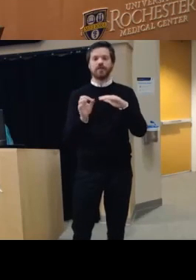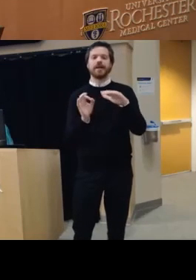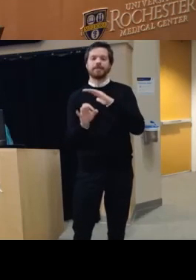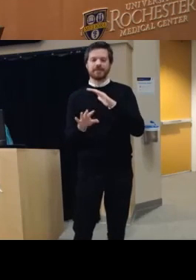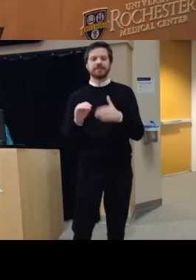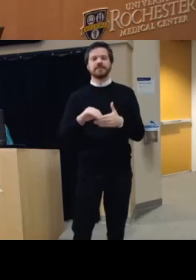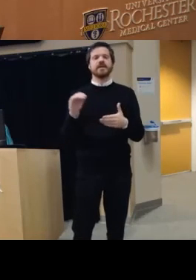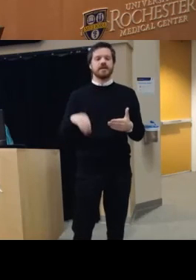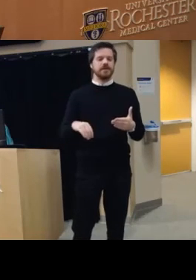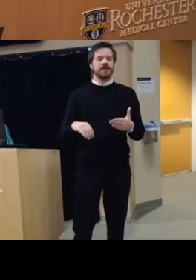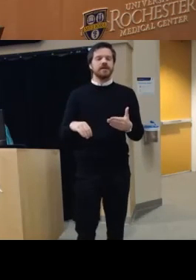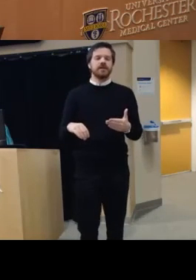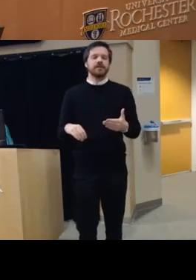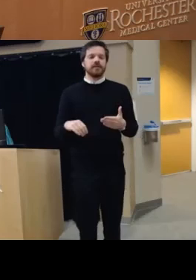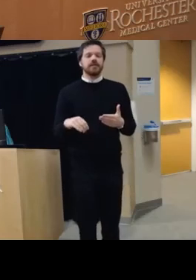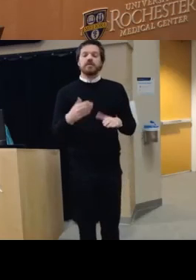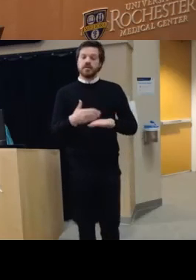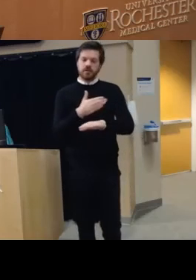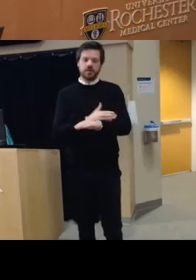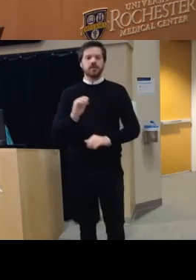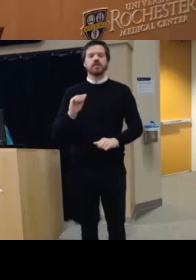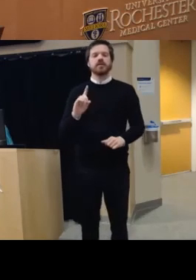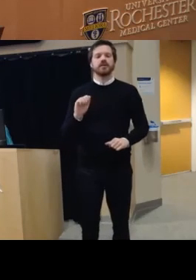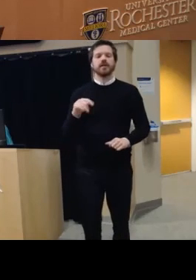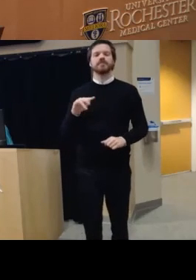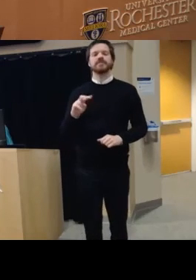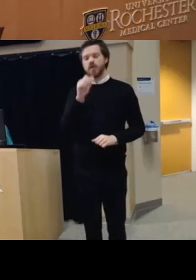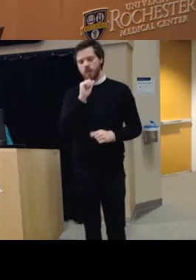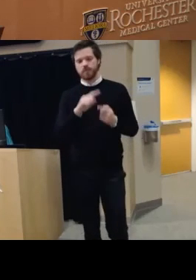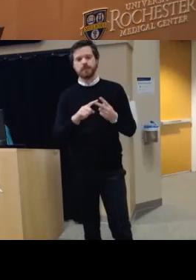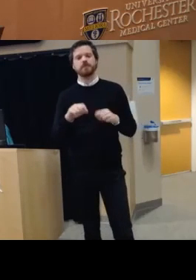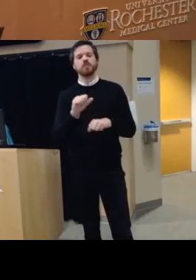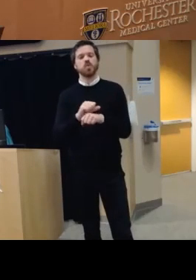um in addition to improved adaptive coping and Workforce engagement um is that we start to